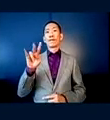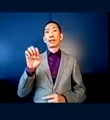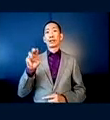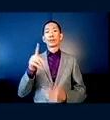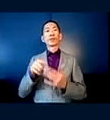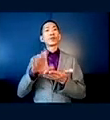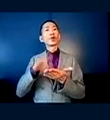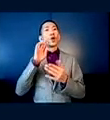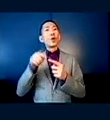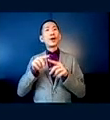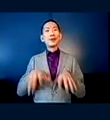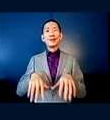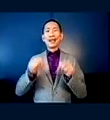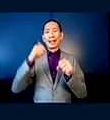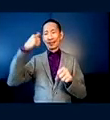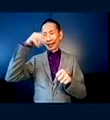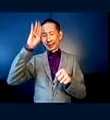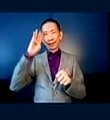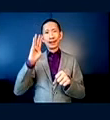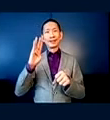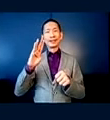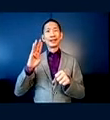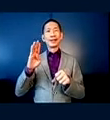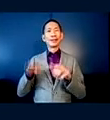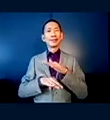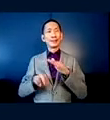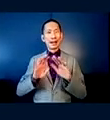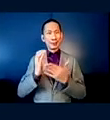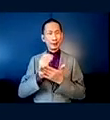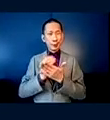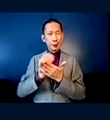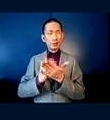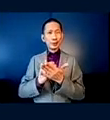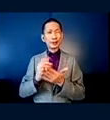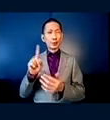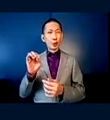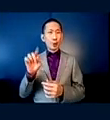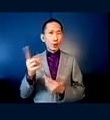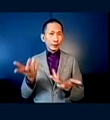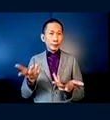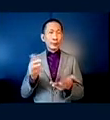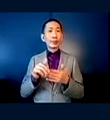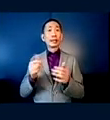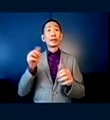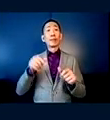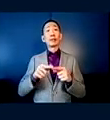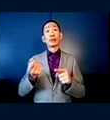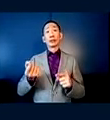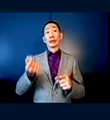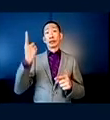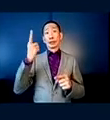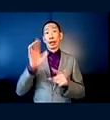IT'S WHAT YOU'VE LEARNED WHEN YOU TAKE ANTHROPOLOGY 101. IT IS REALLY THE ABILITY FOR US